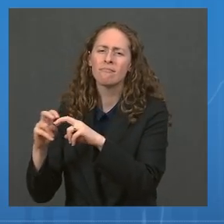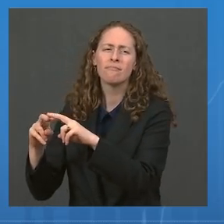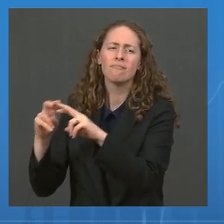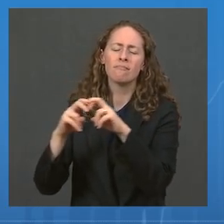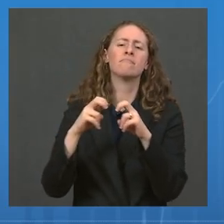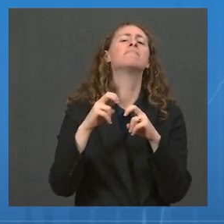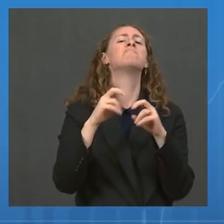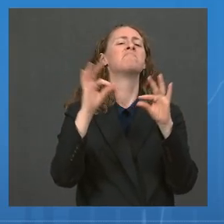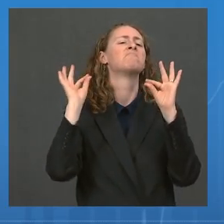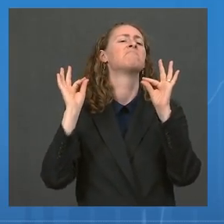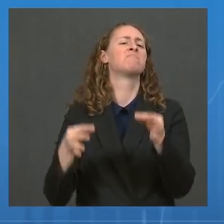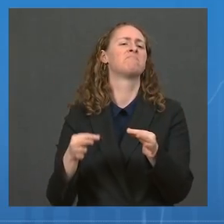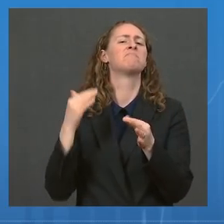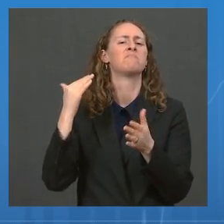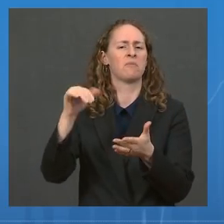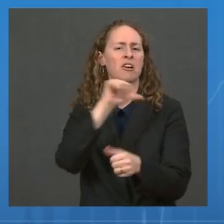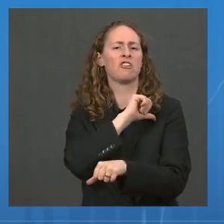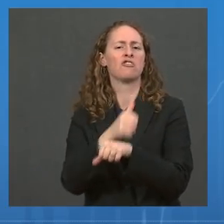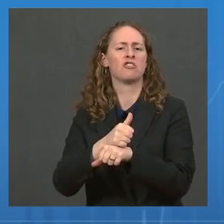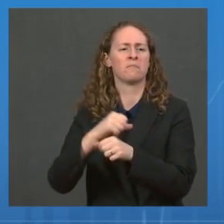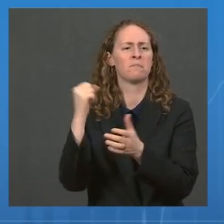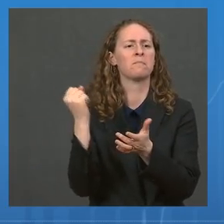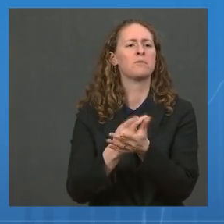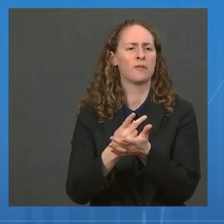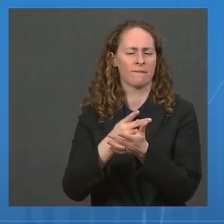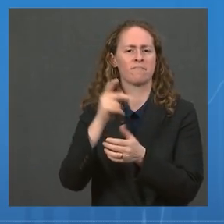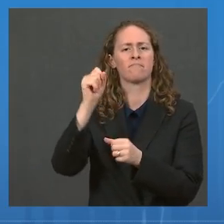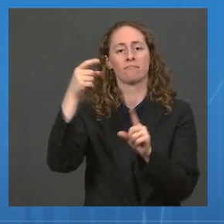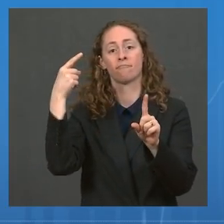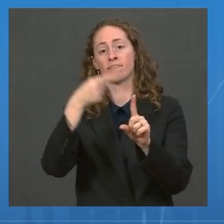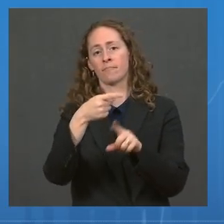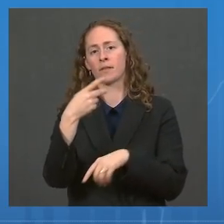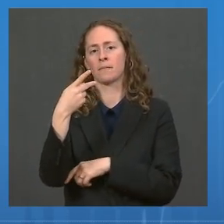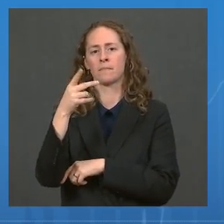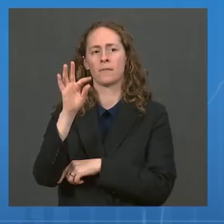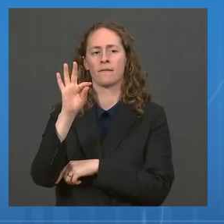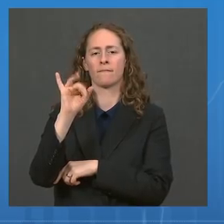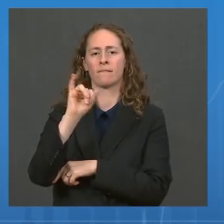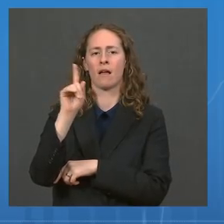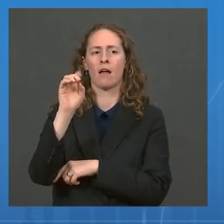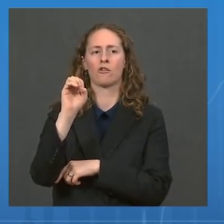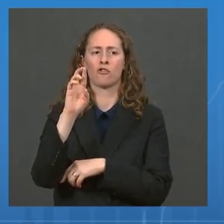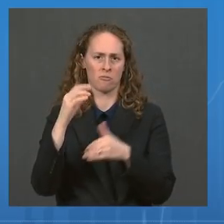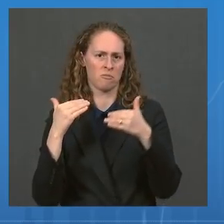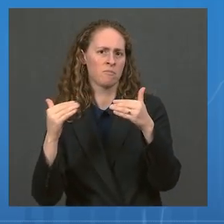for those greater than 65, those at high risk for disease because of underlying medical conditions,